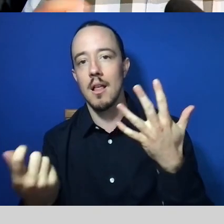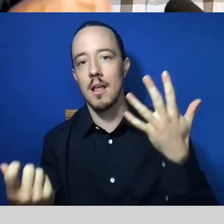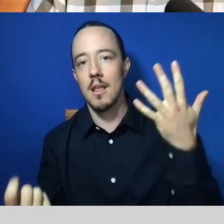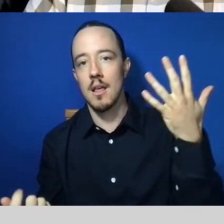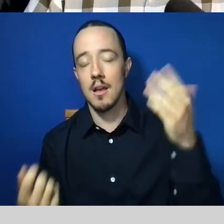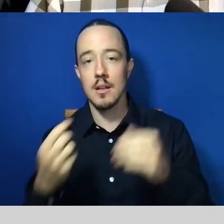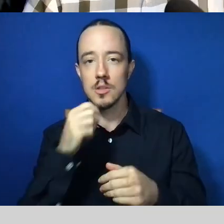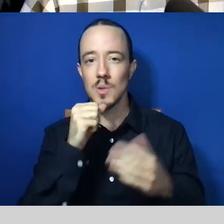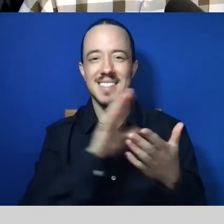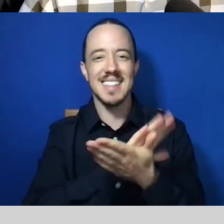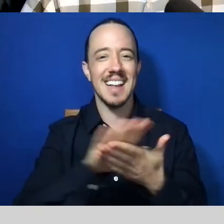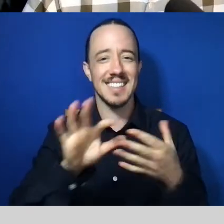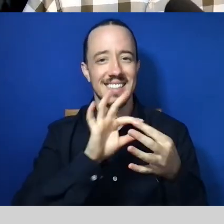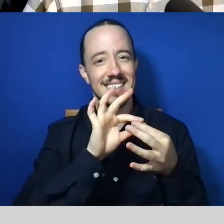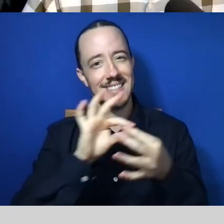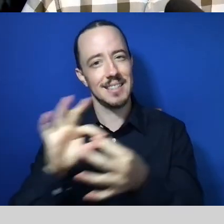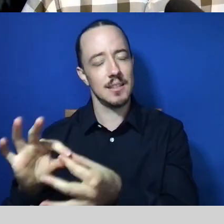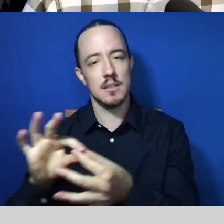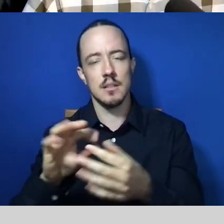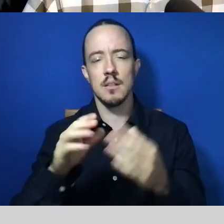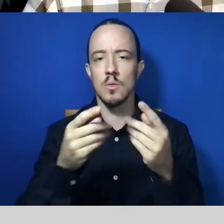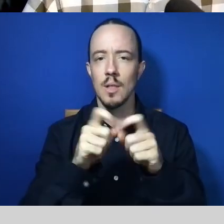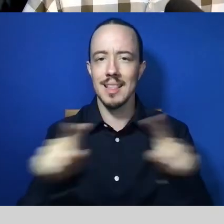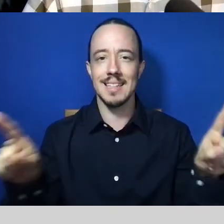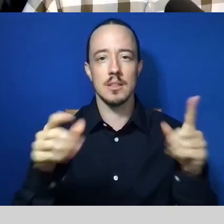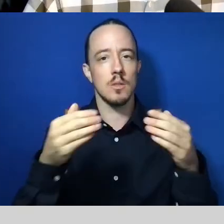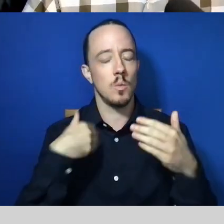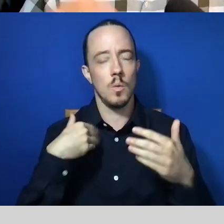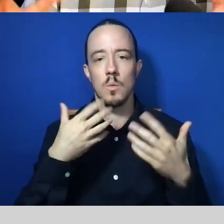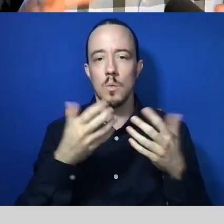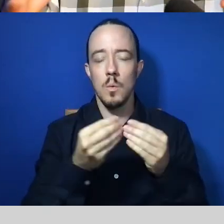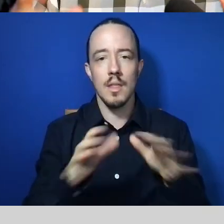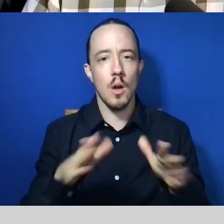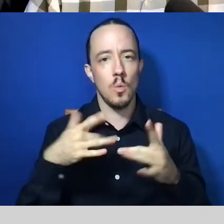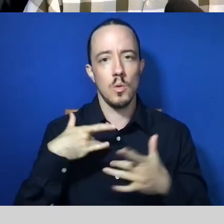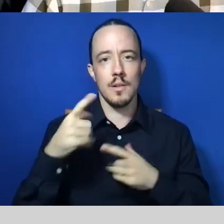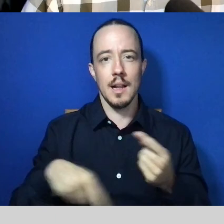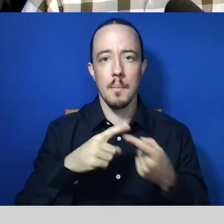downtime during that, that whole release process.